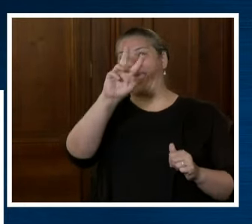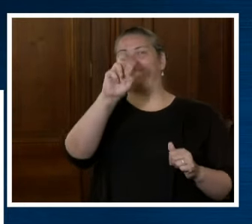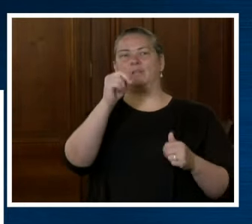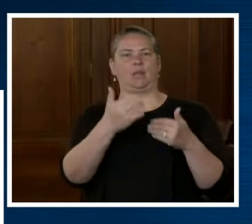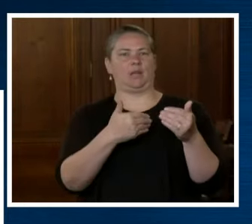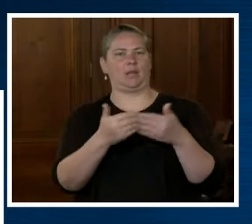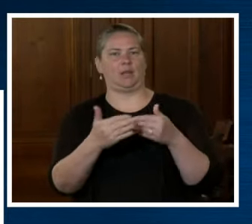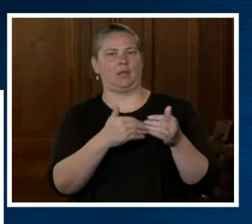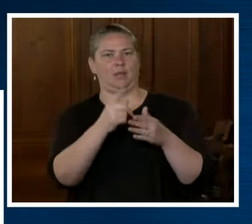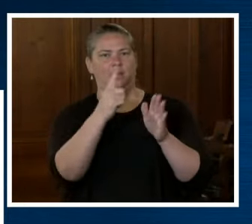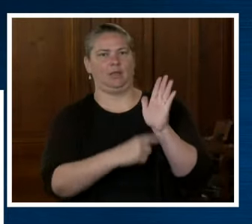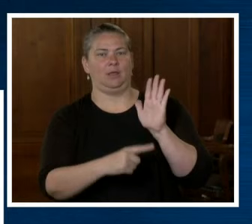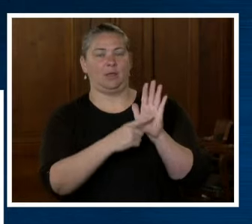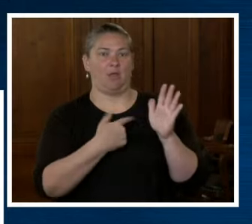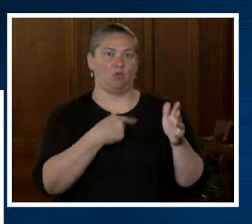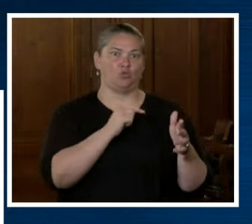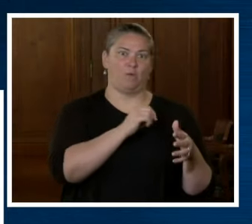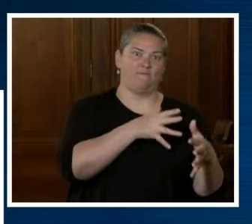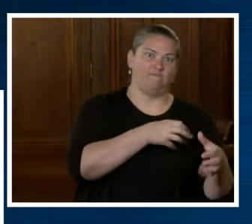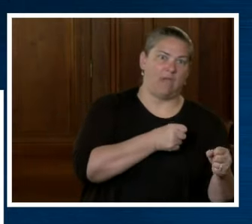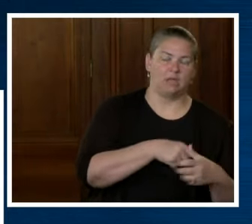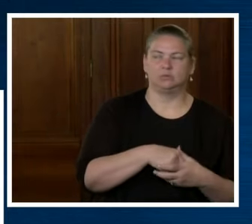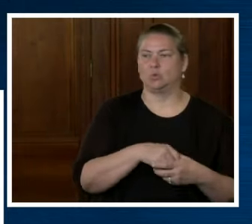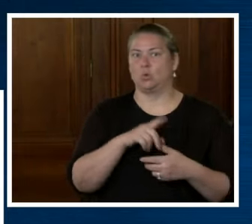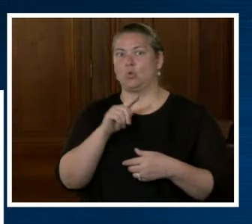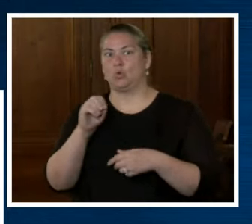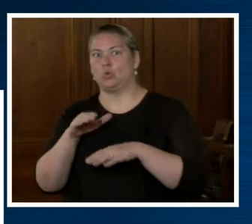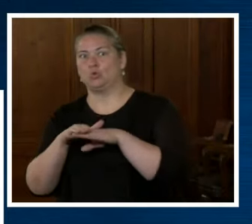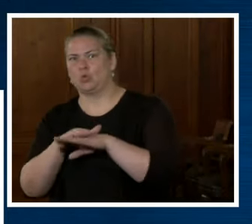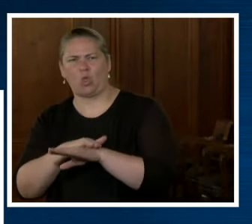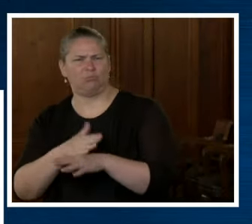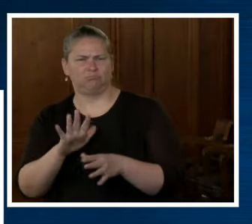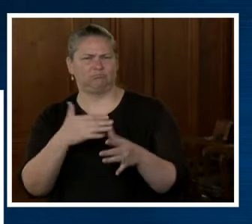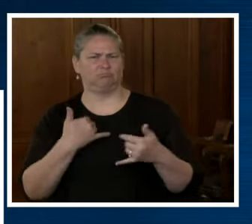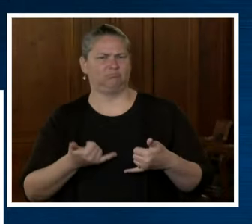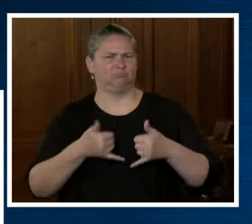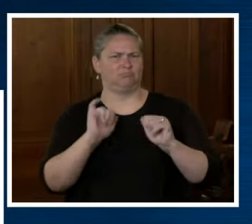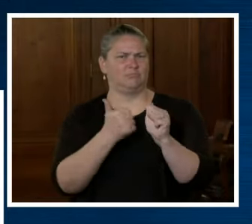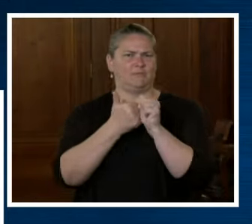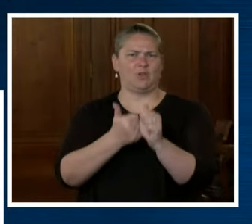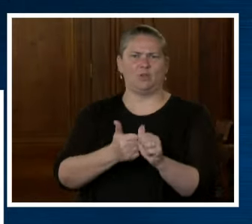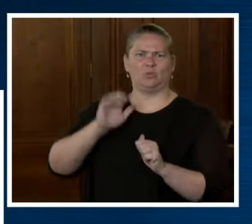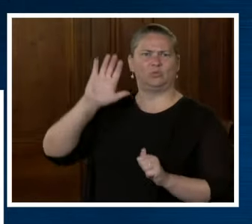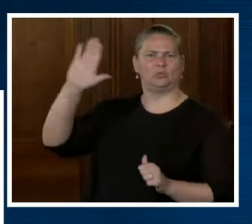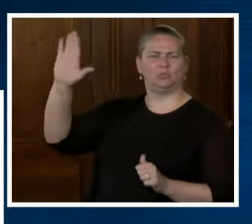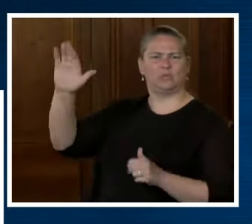AND SPREADING QUICKLY, IT JUMPED ON US, AND EVEN ACTIONS WE WERE